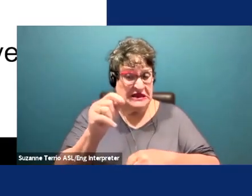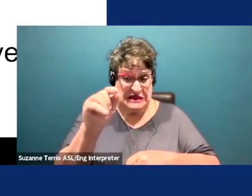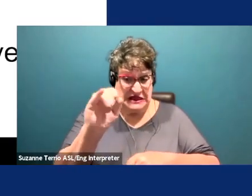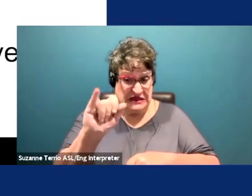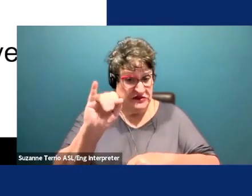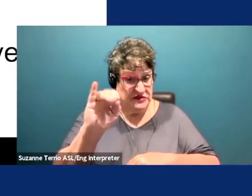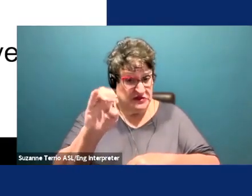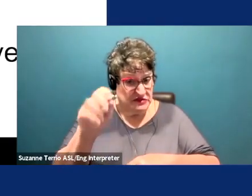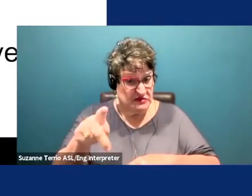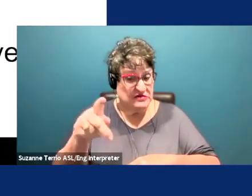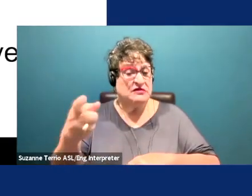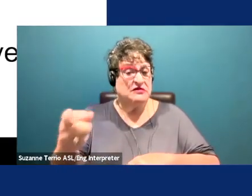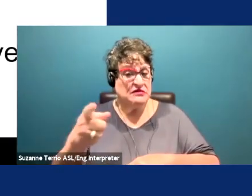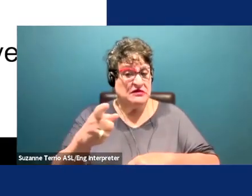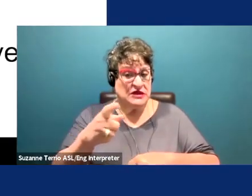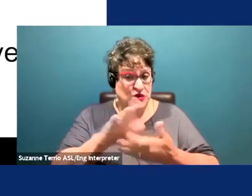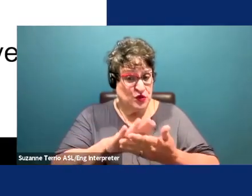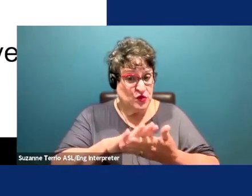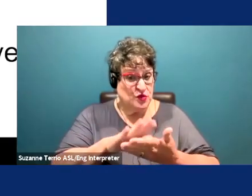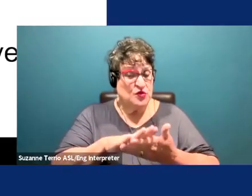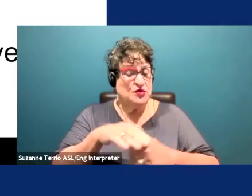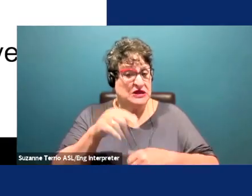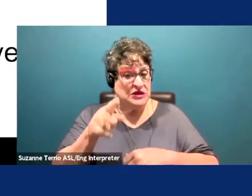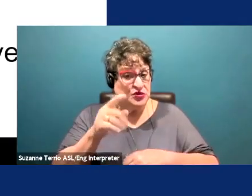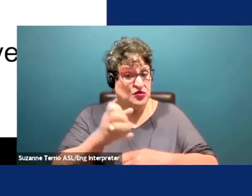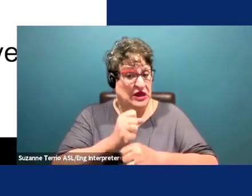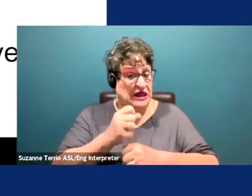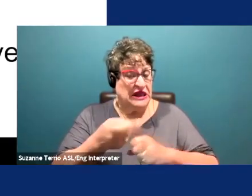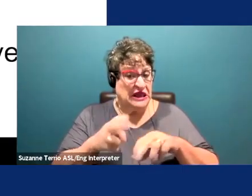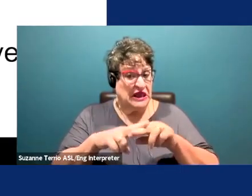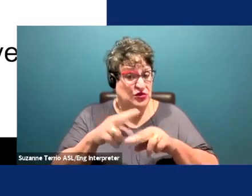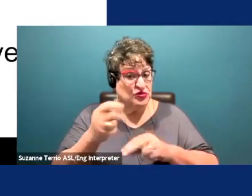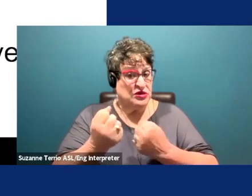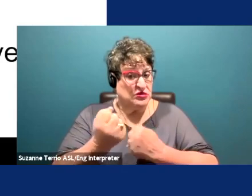Did you receive any sort of extra support while you were in school for learning?